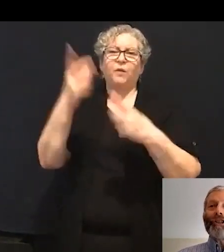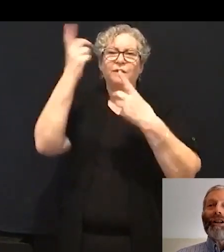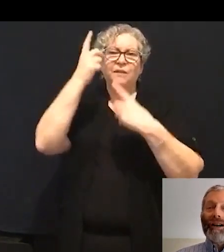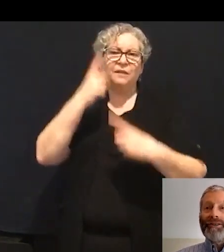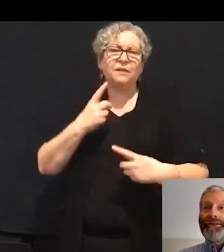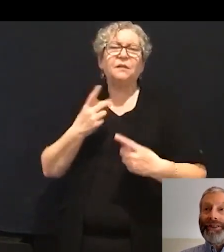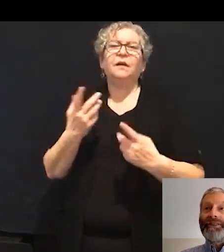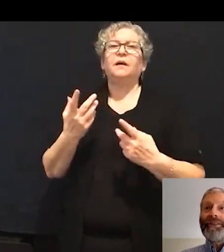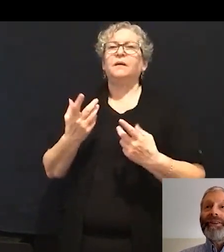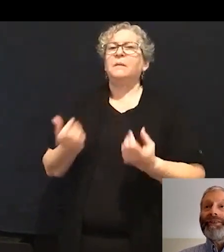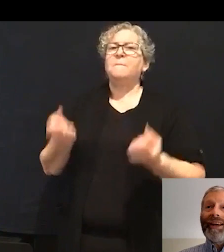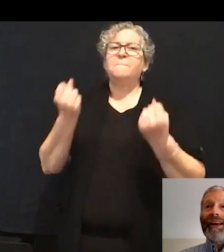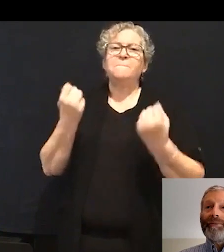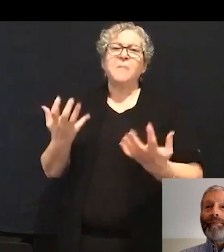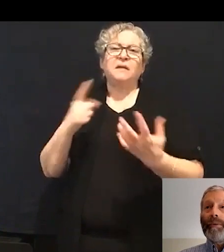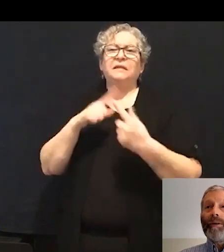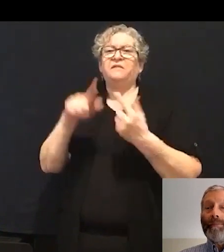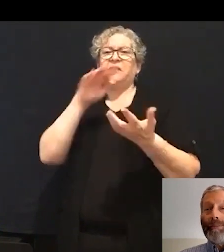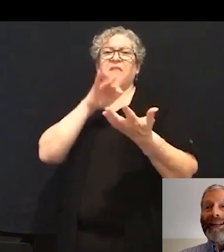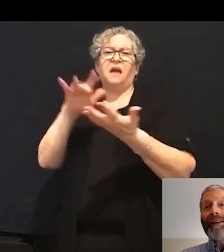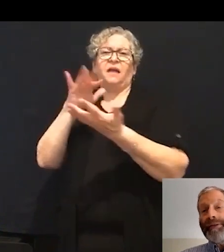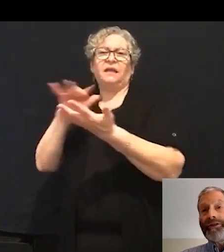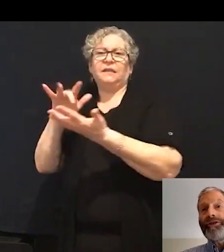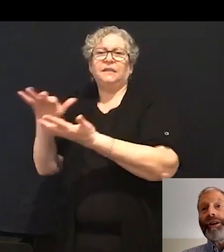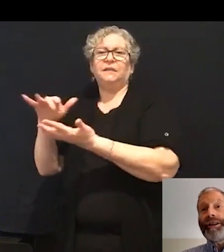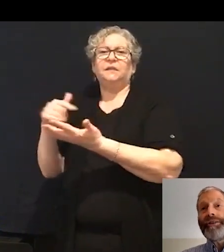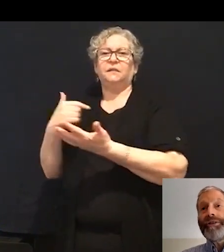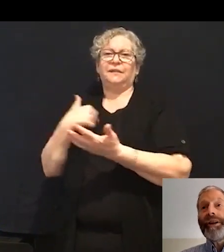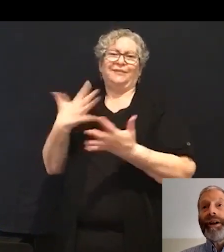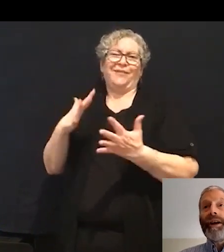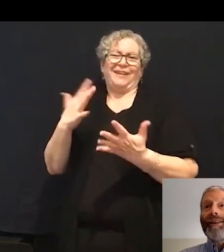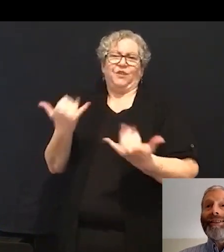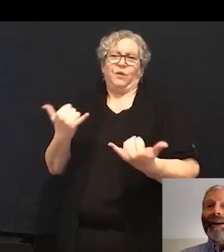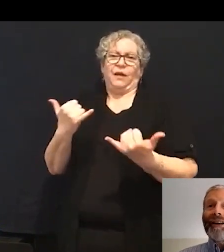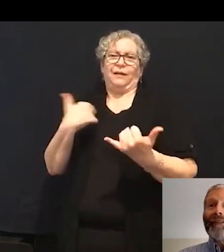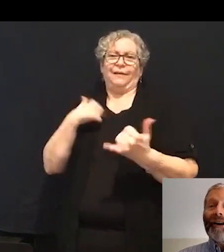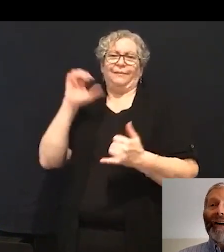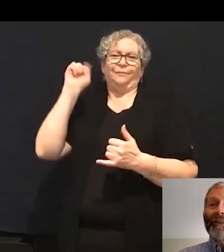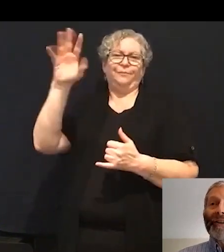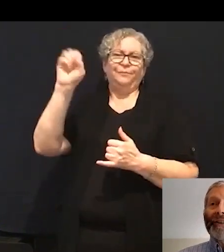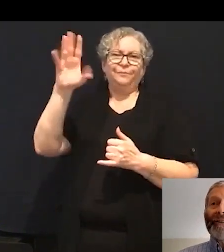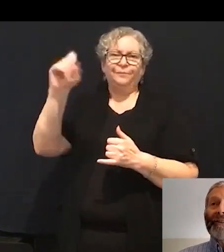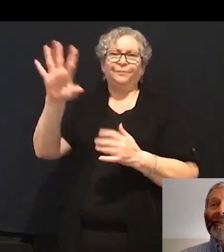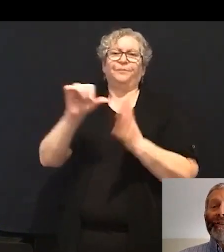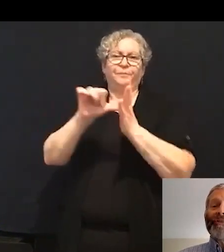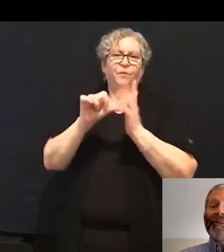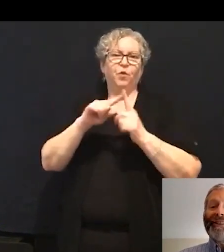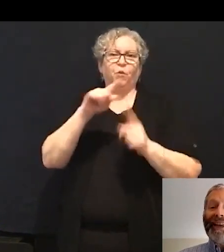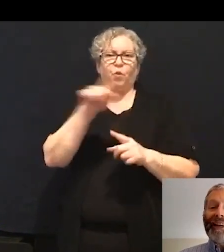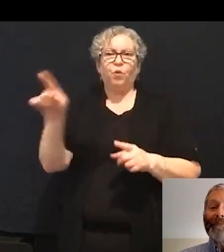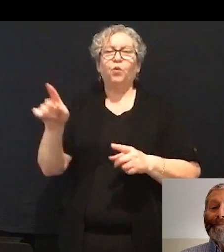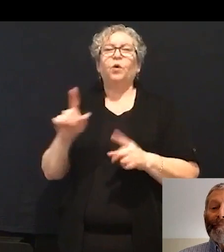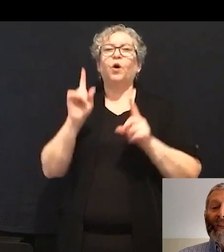on diseases and many of the studies that I've highlighted here today.